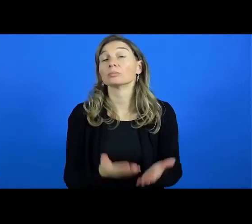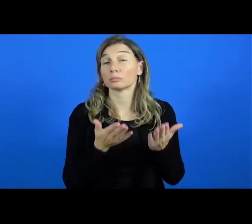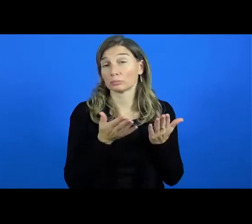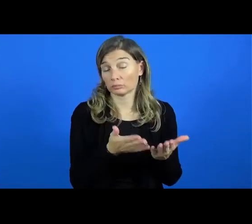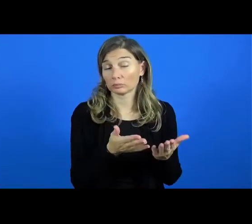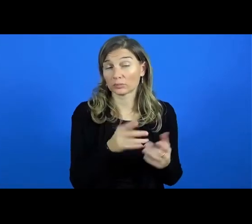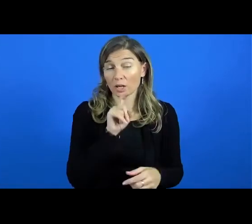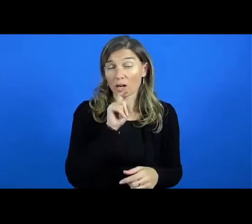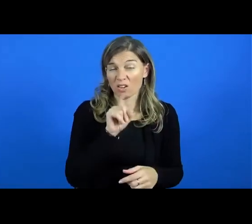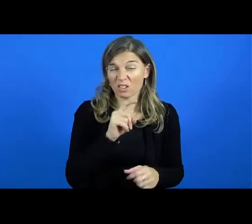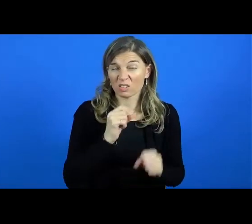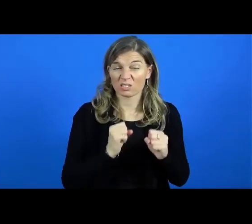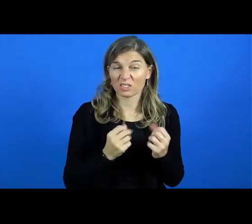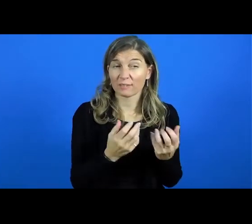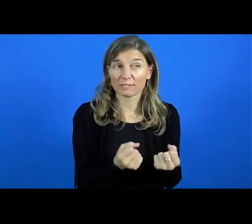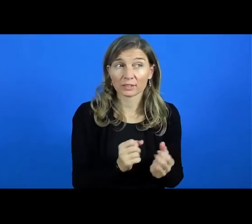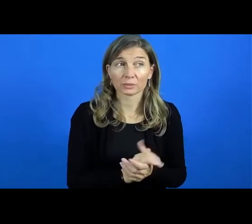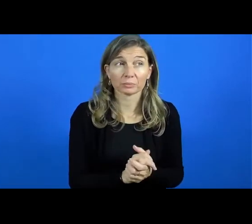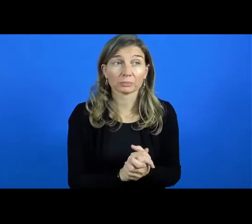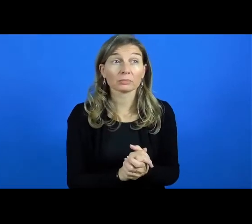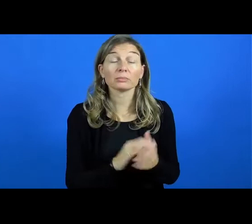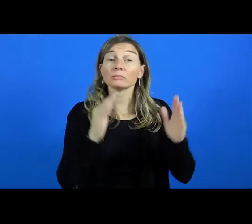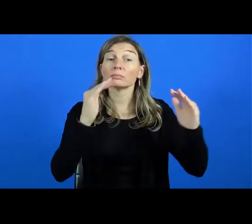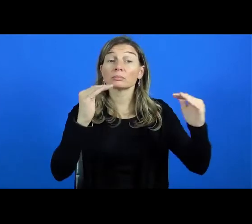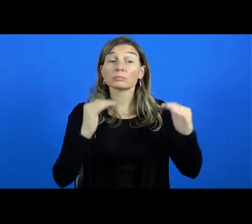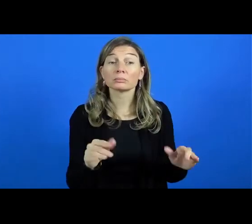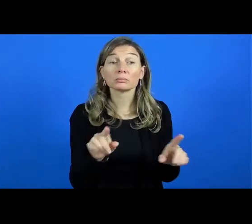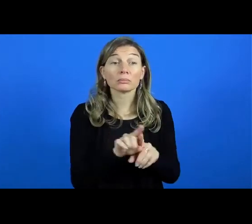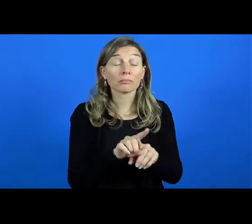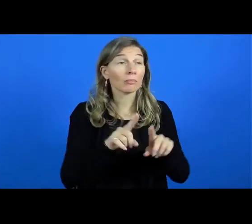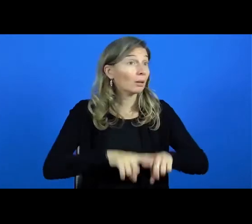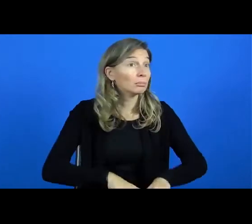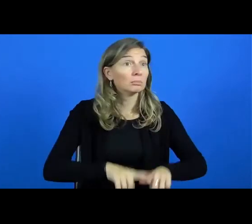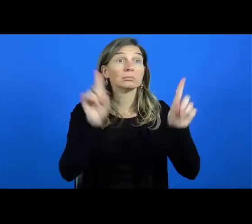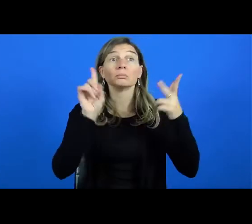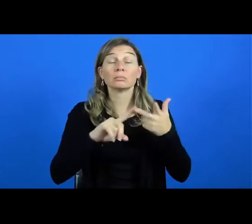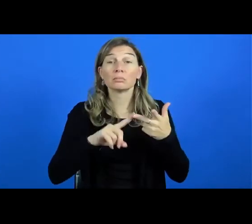And we have other different issues like agreements and impact assessments.